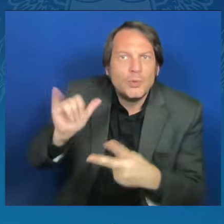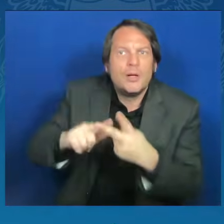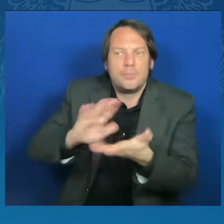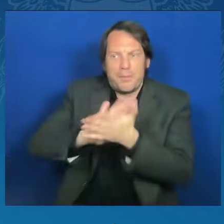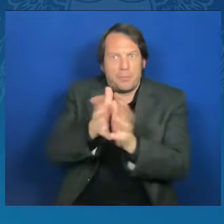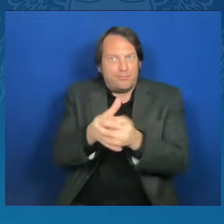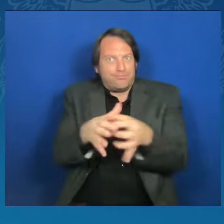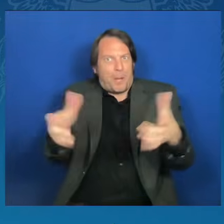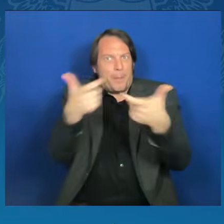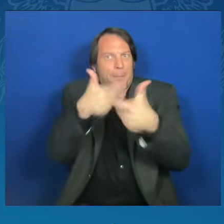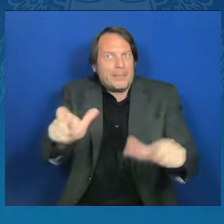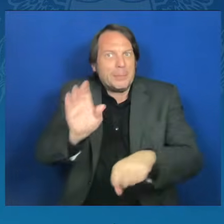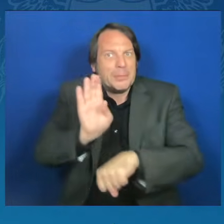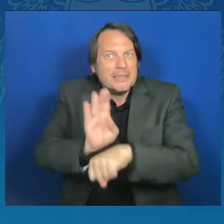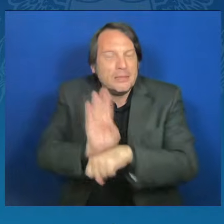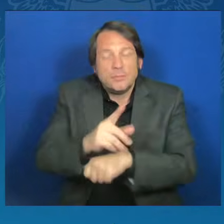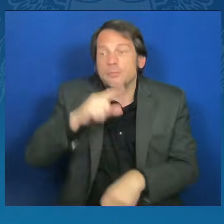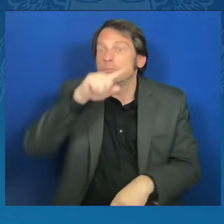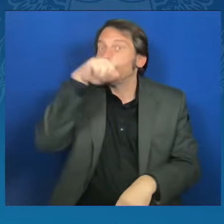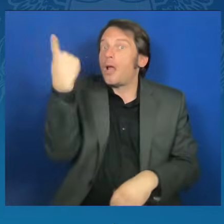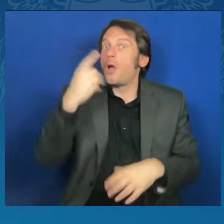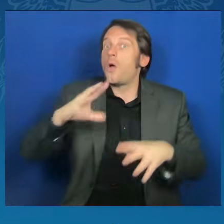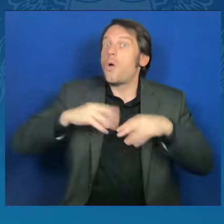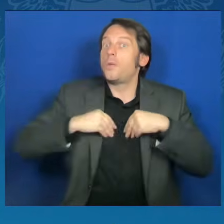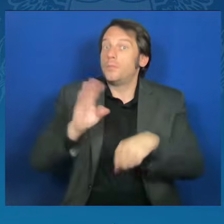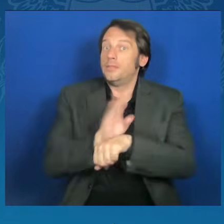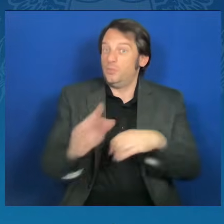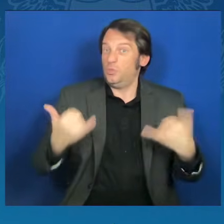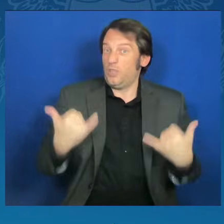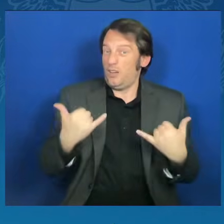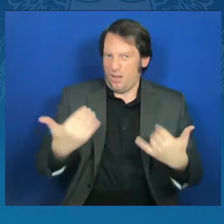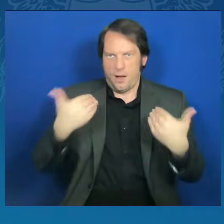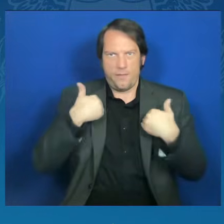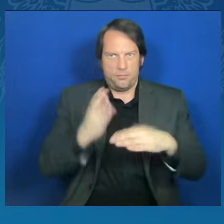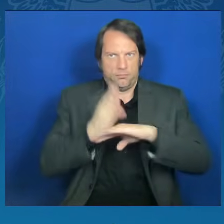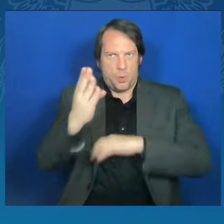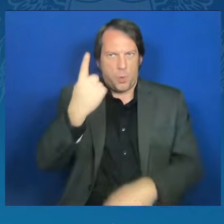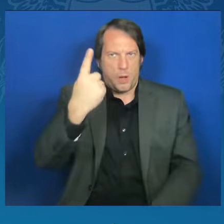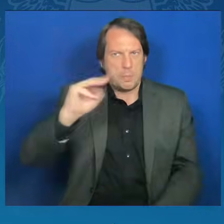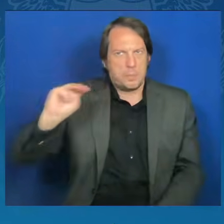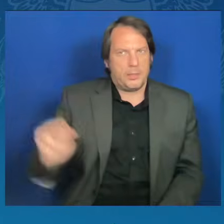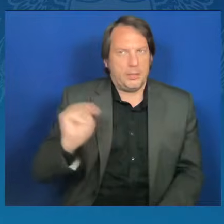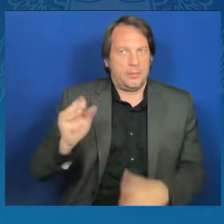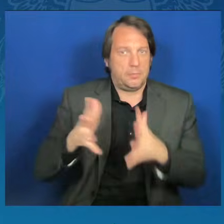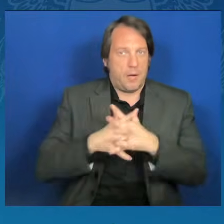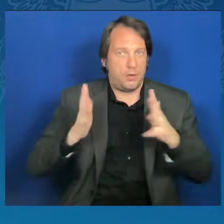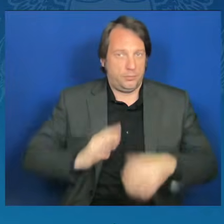That's only growing because of the hard work of the of the Biden-Harris administration. And it is my honor and privilege